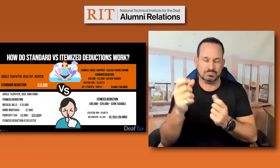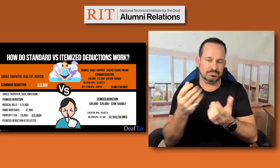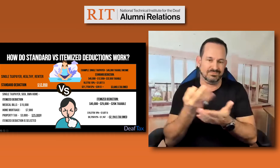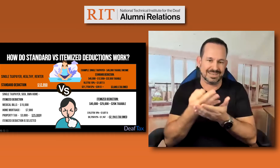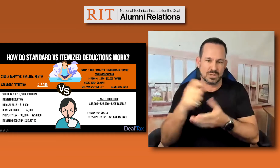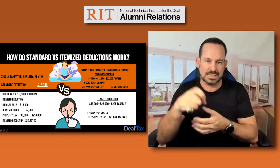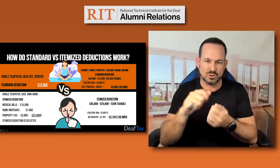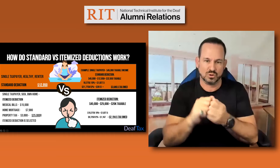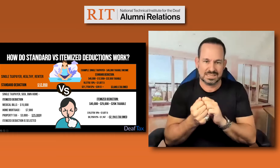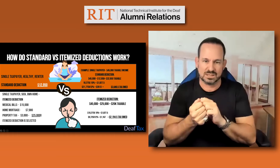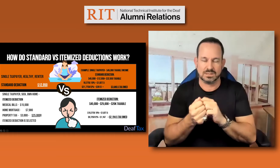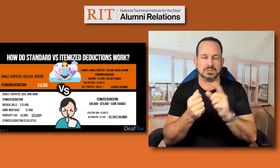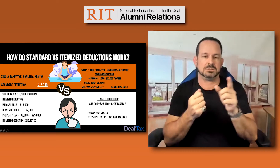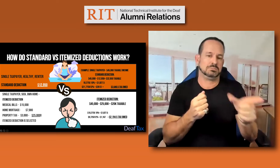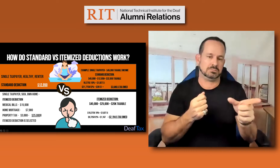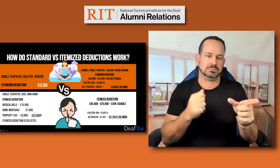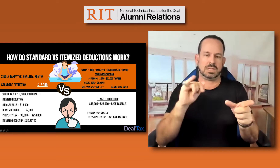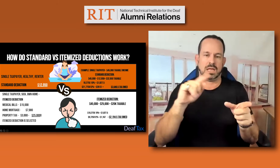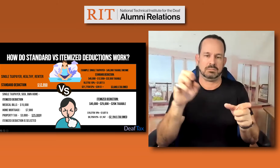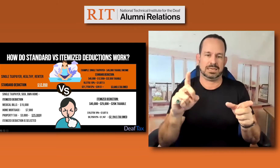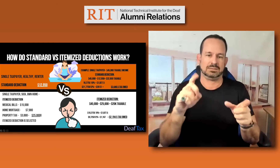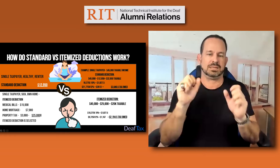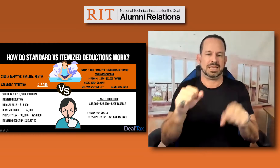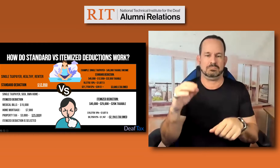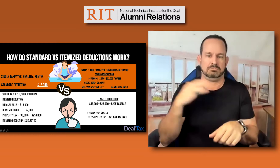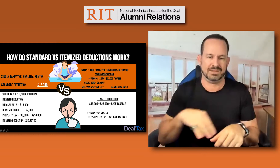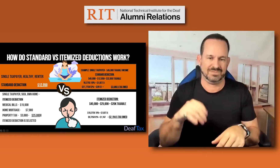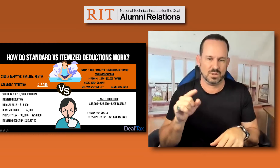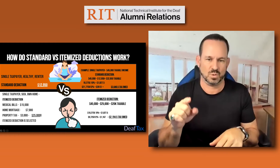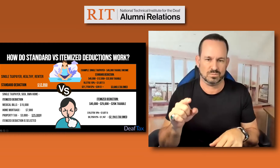Depending on your financial need and your adjusted income,